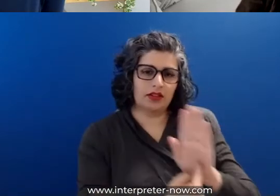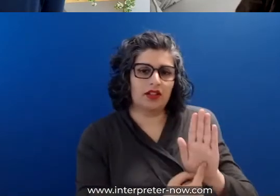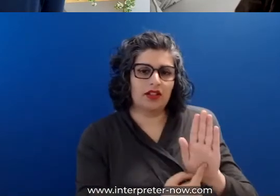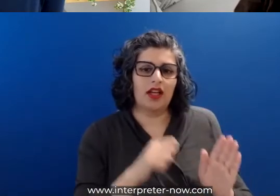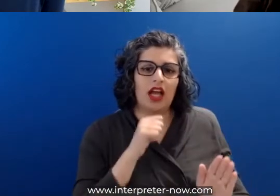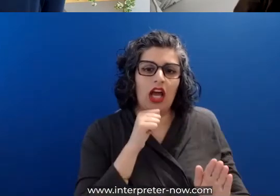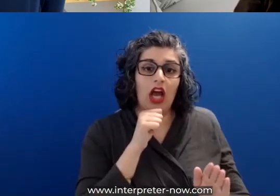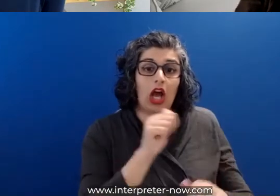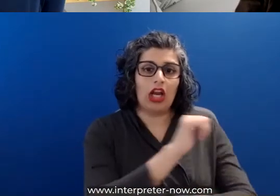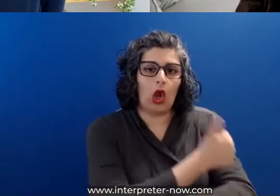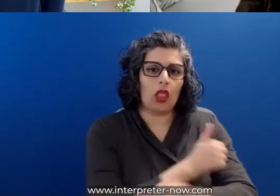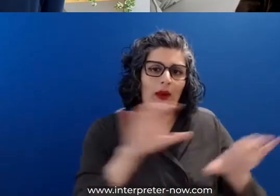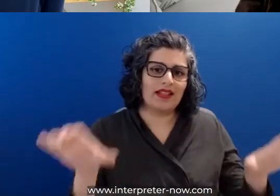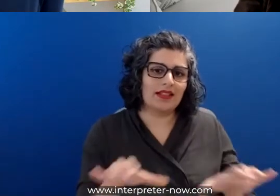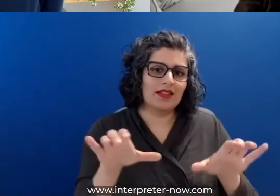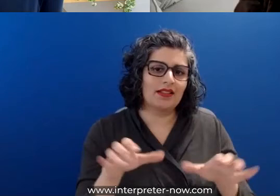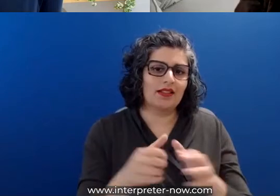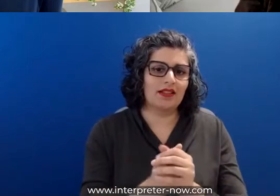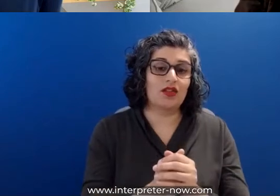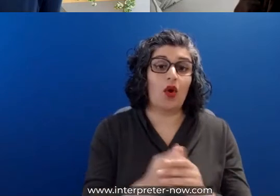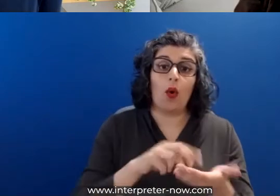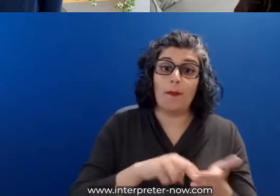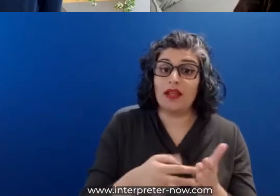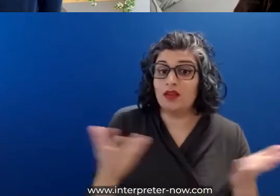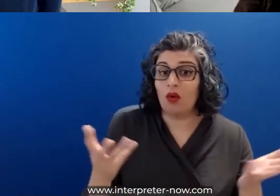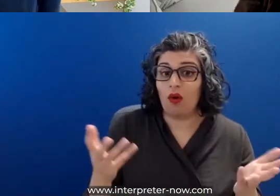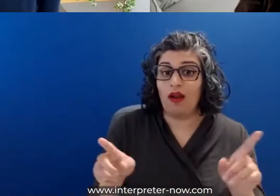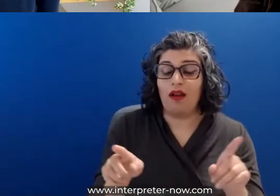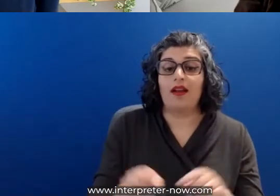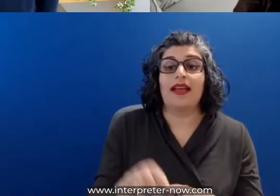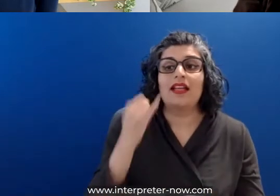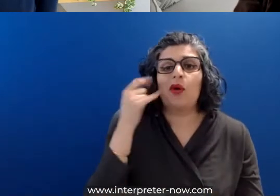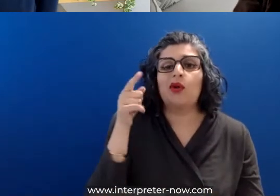activity. In real people language, what that means is if you the test-taker are taking